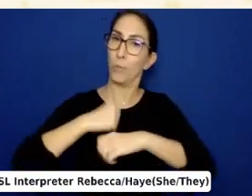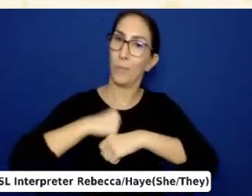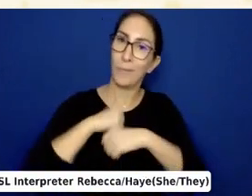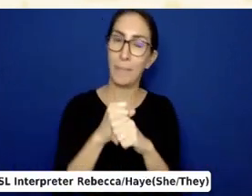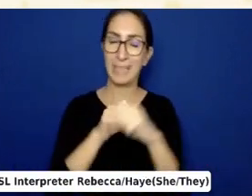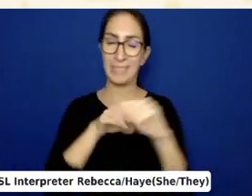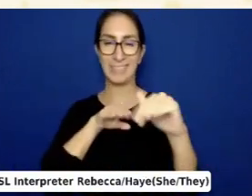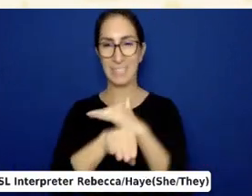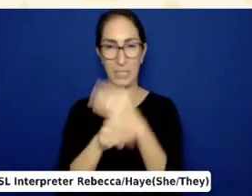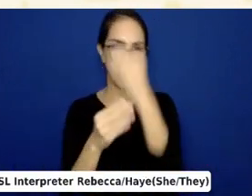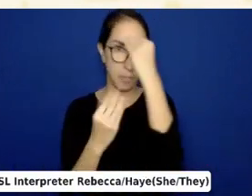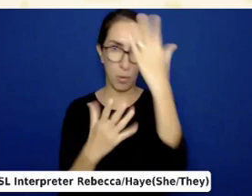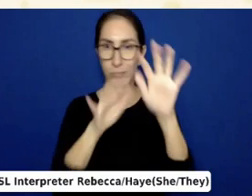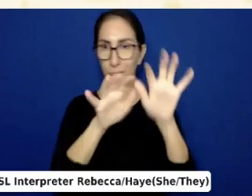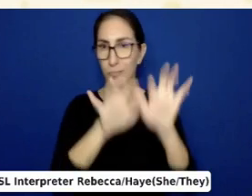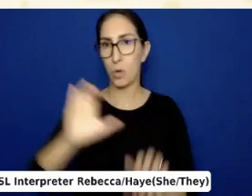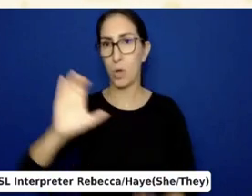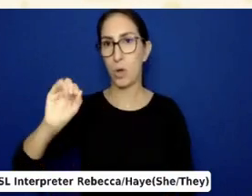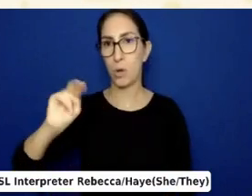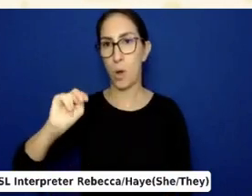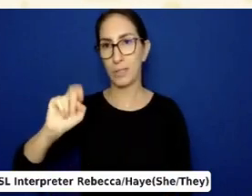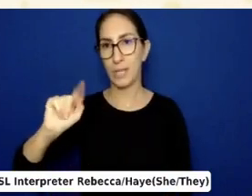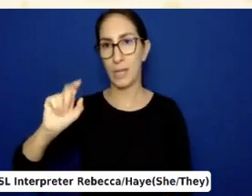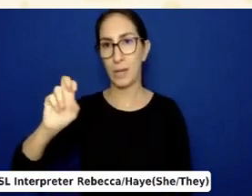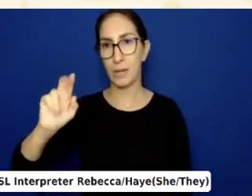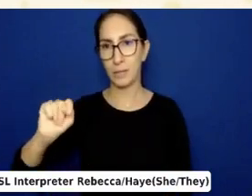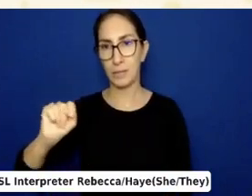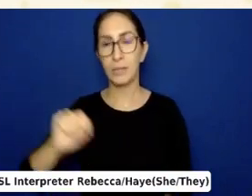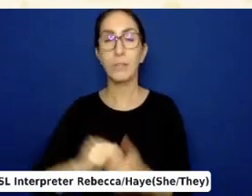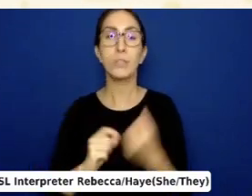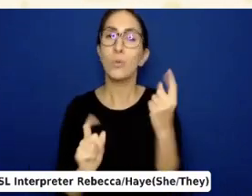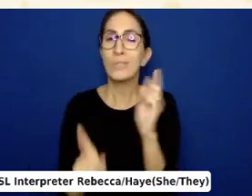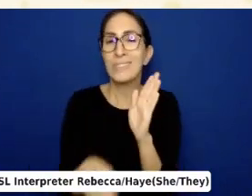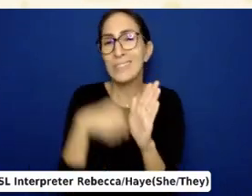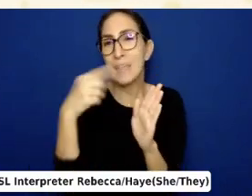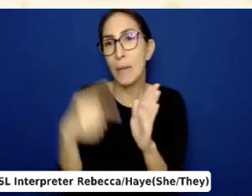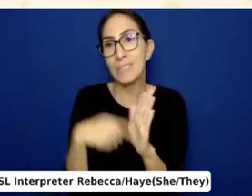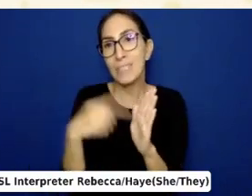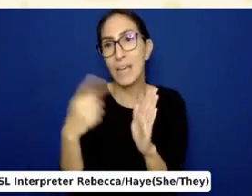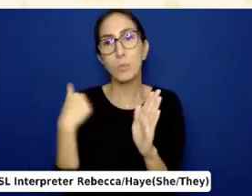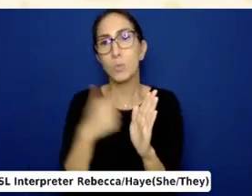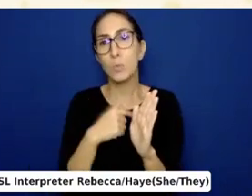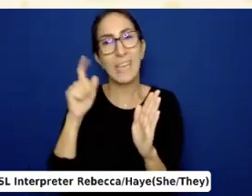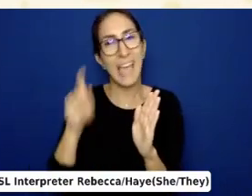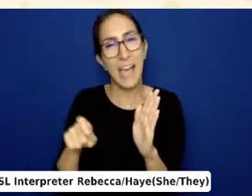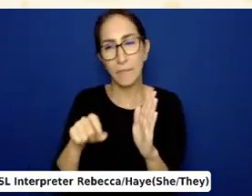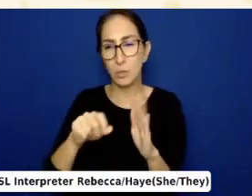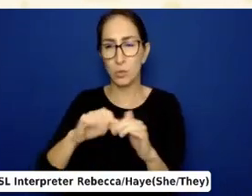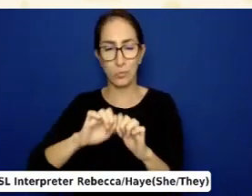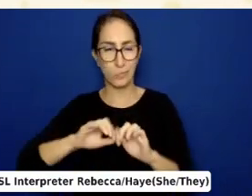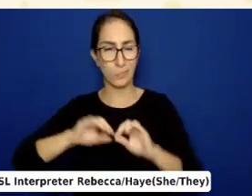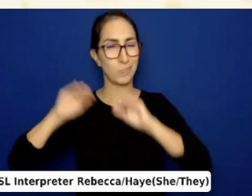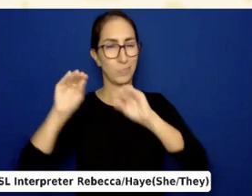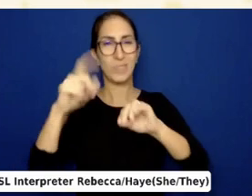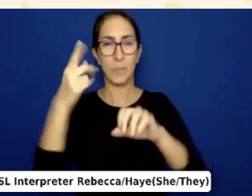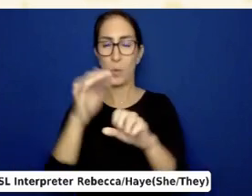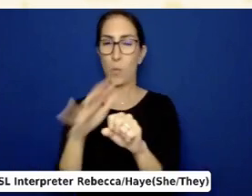Sometimes we say we need to create something that will be completely accessible, and it is not possible